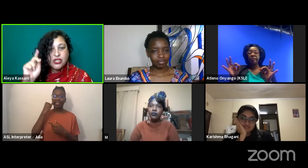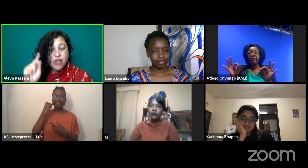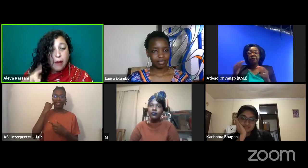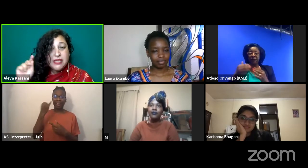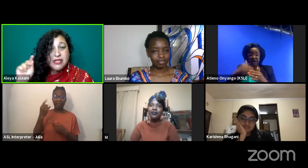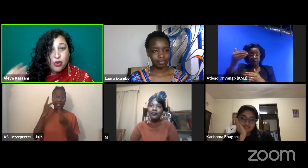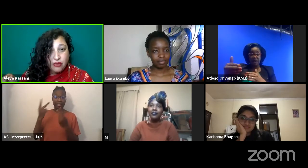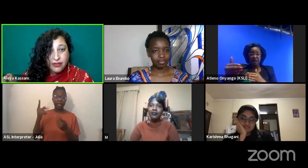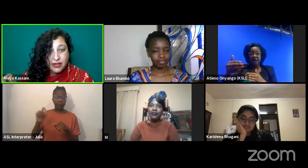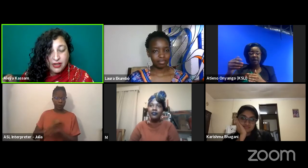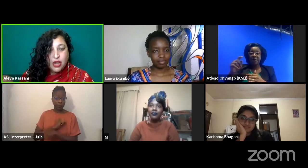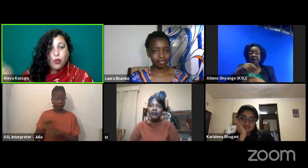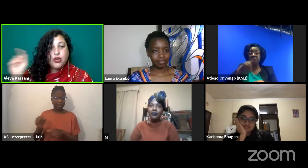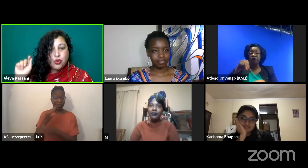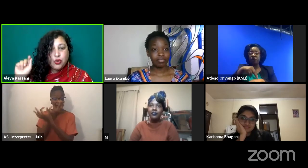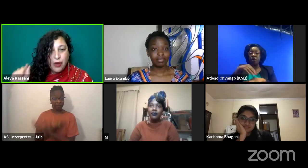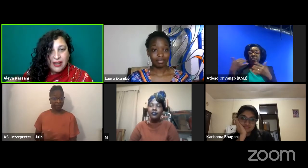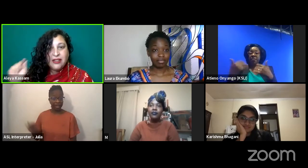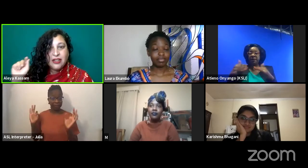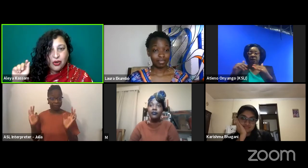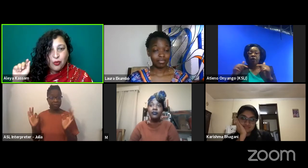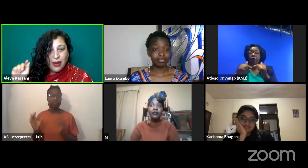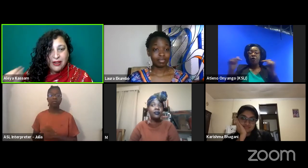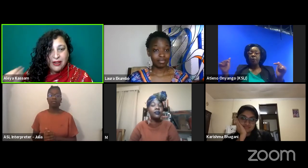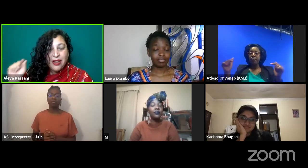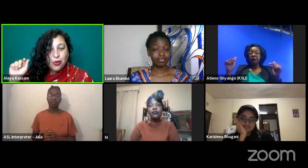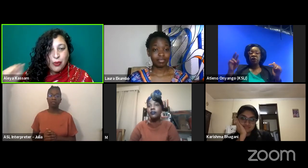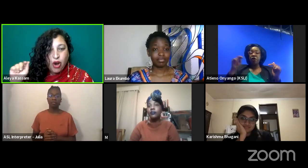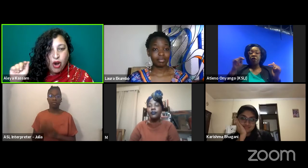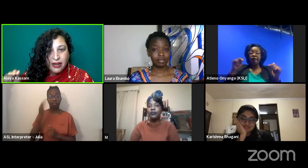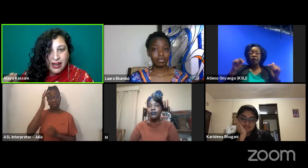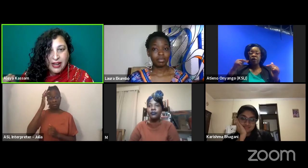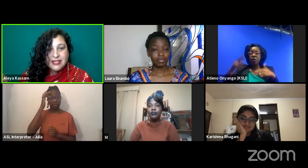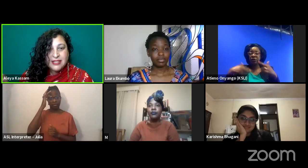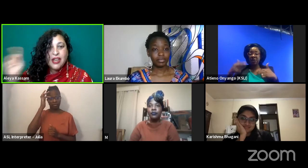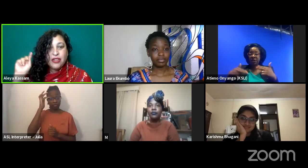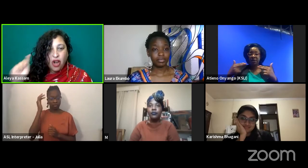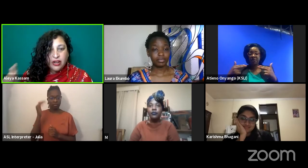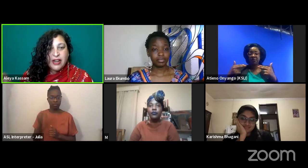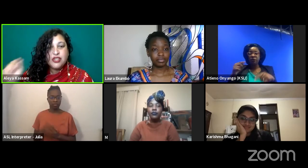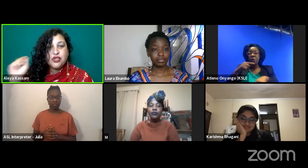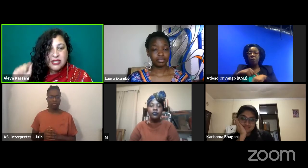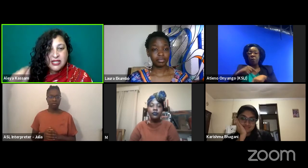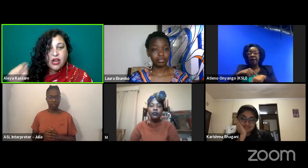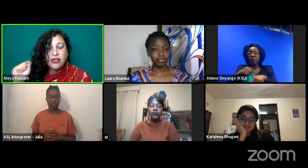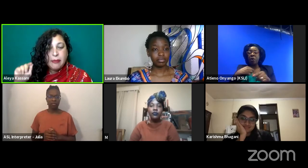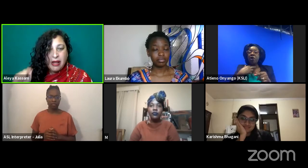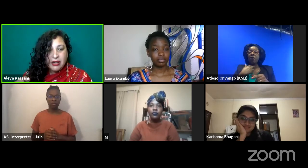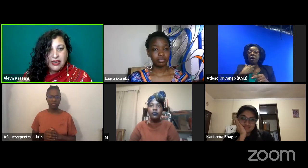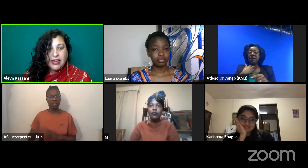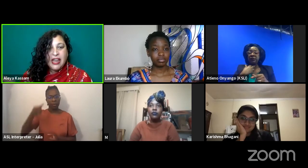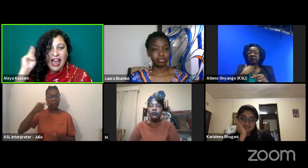which is opposite Norfolk, which when we were colonized, the colonizers would sit on the balcony